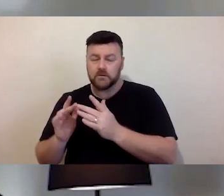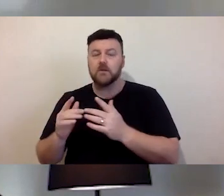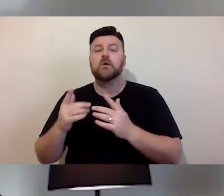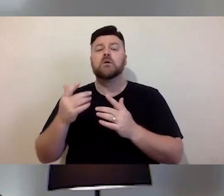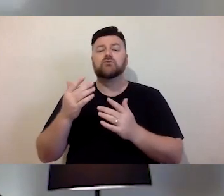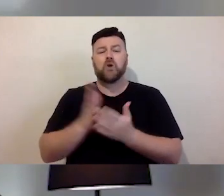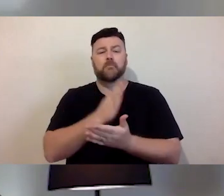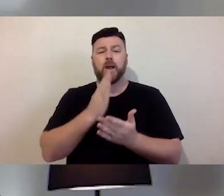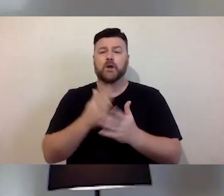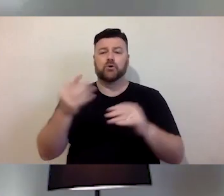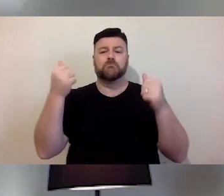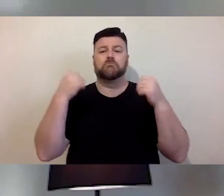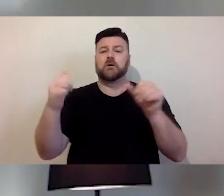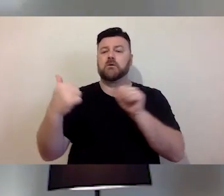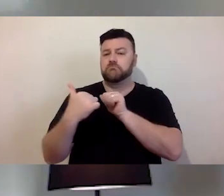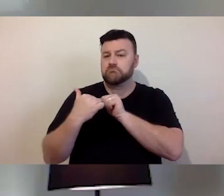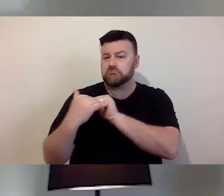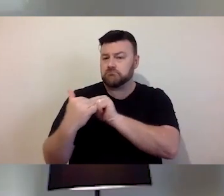He has facilitated